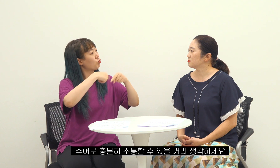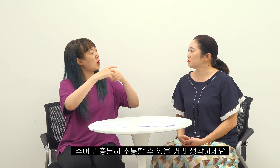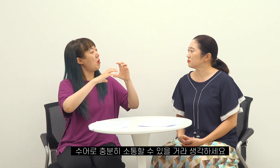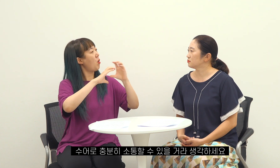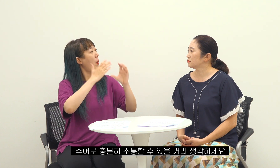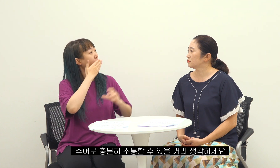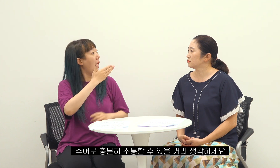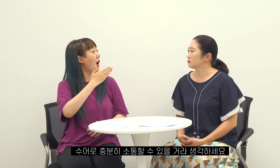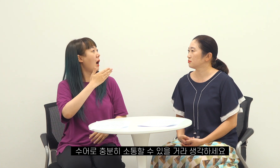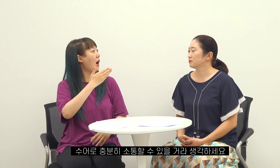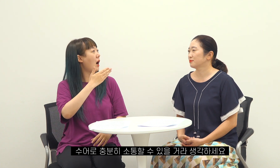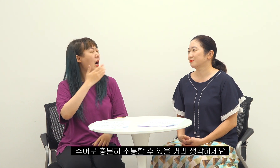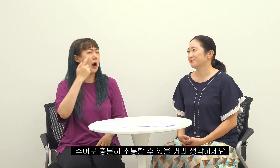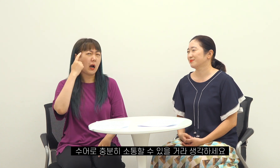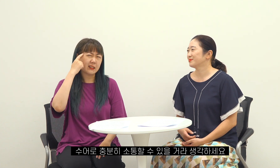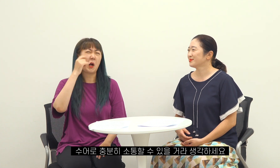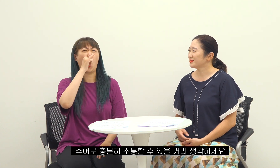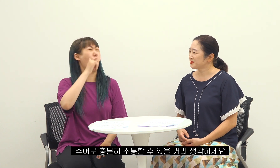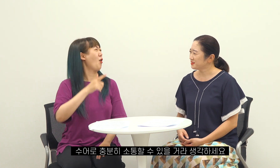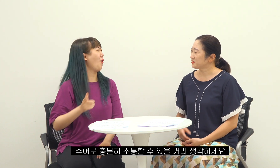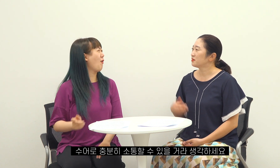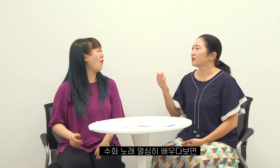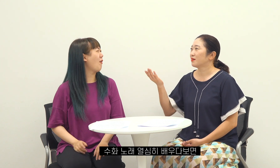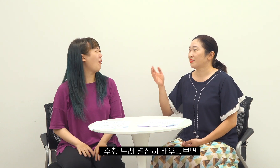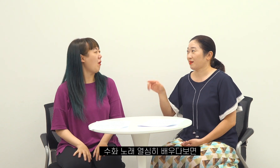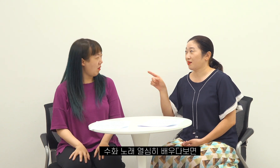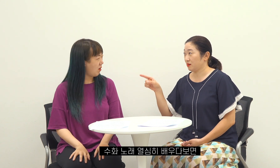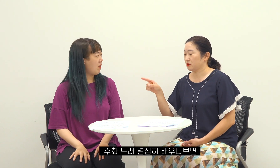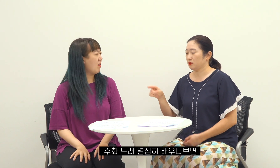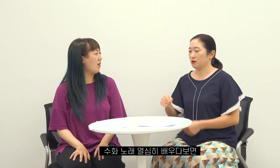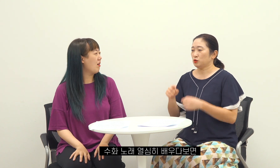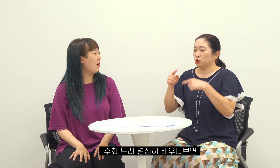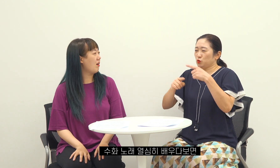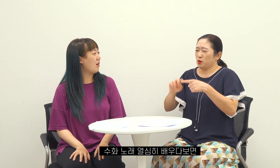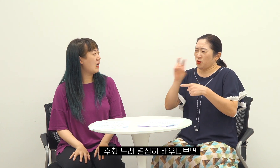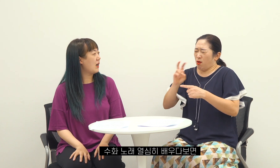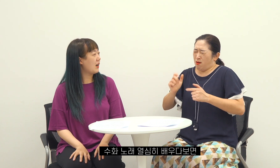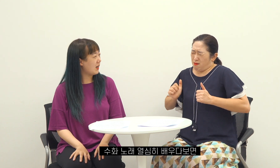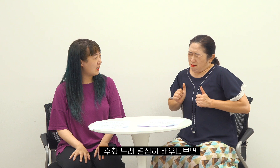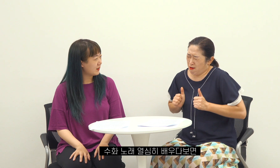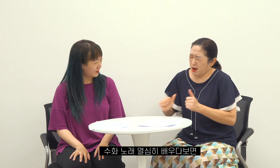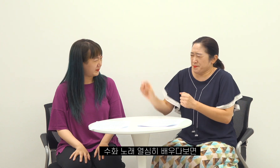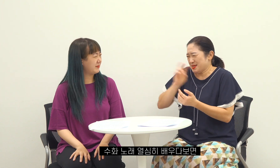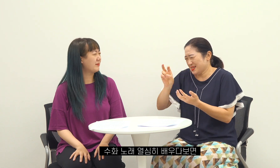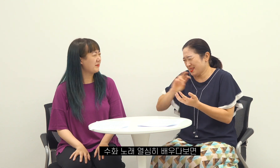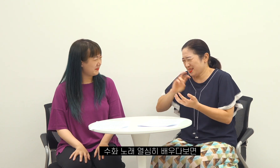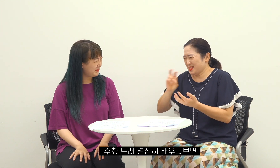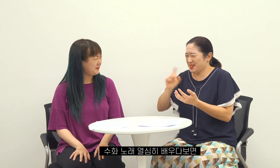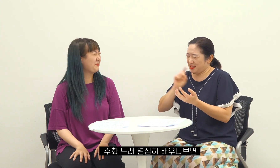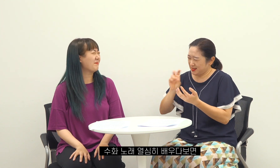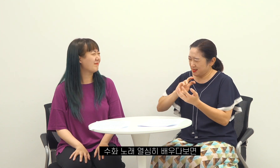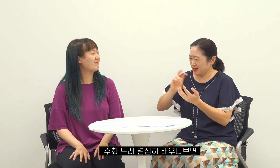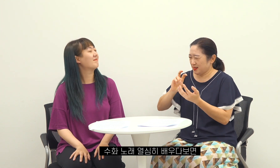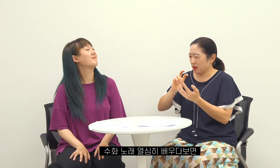you will be able to communicate in sign language enough. If you work hard to learn sign language songs,